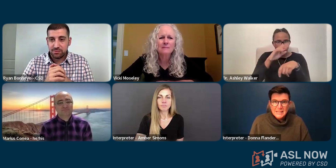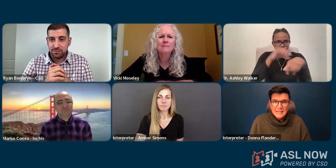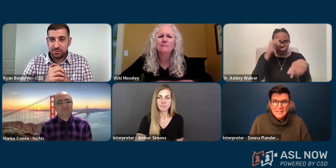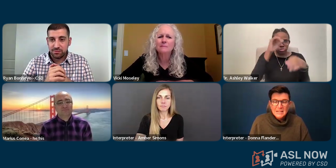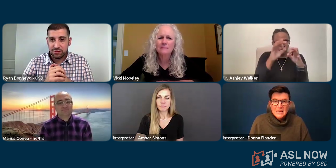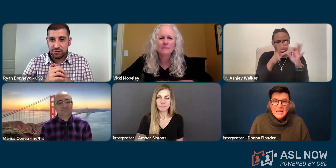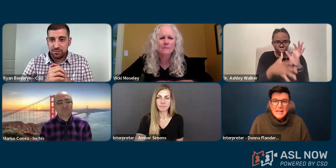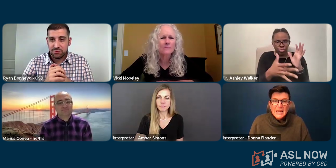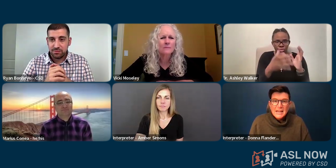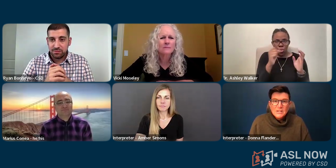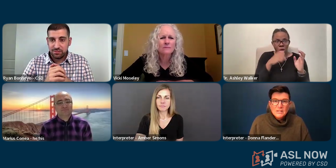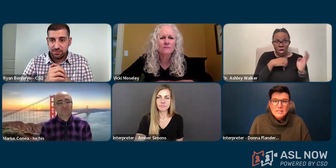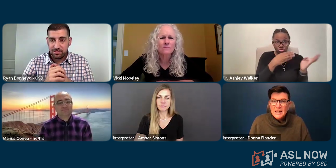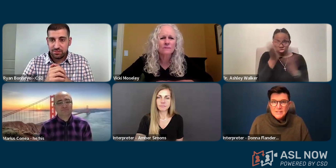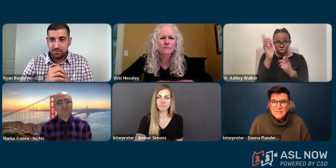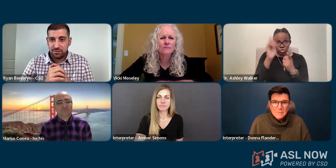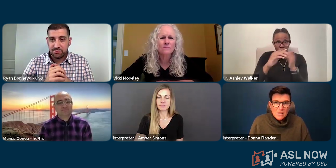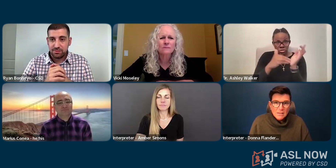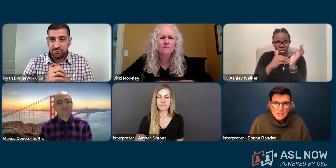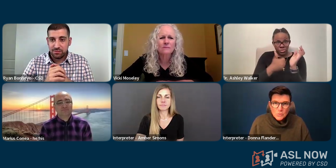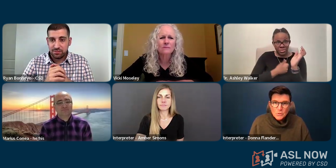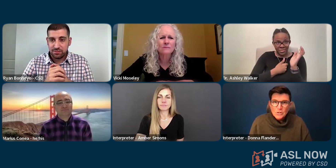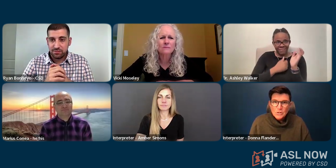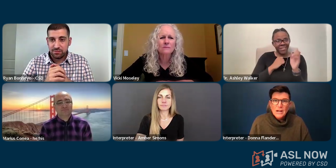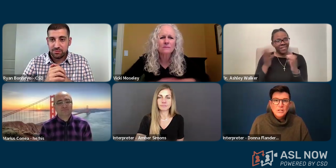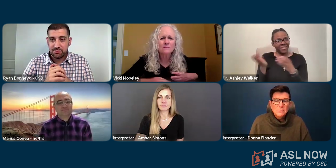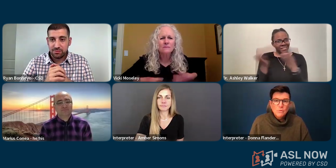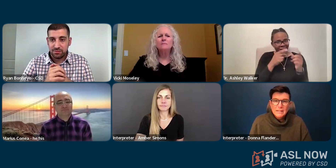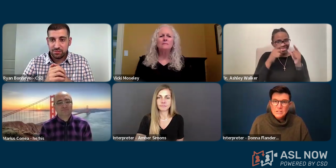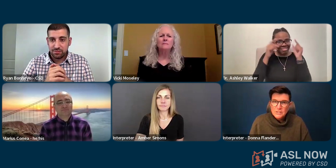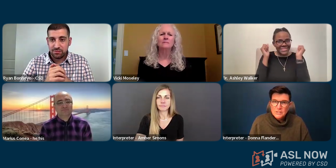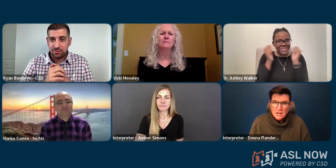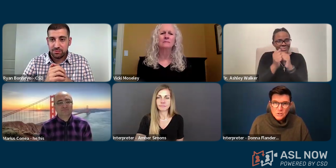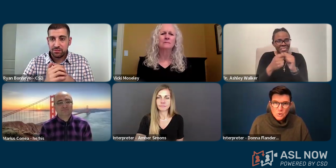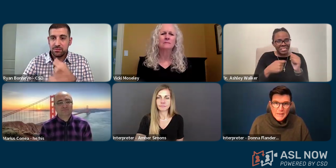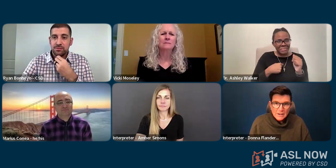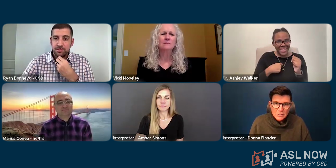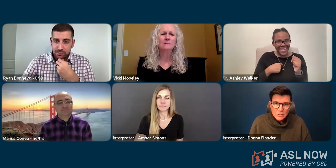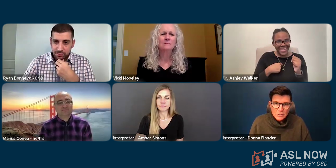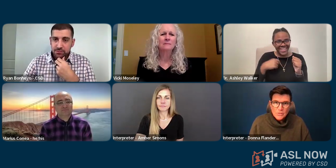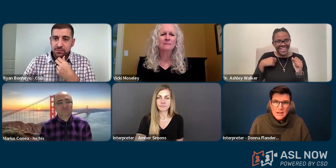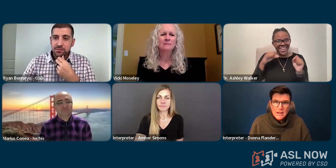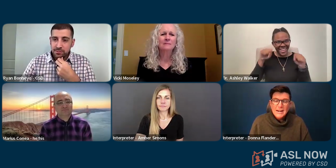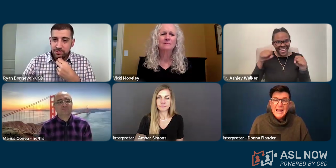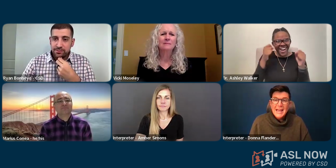pretty sick and didn't have time to call an interpreter or I took him directly to the doctor without an interpreter there.